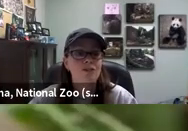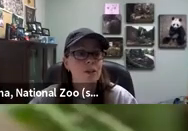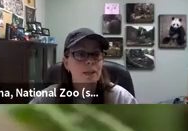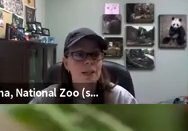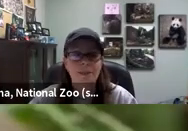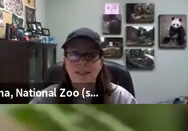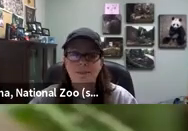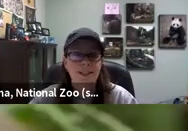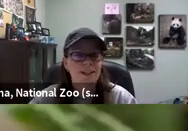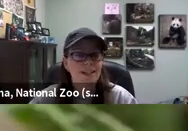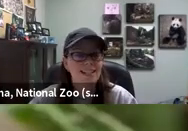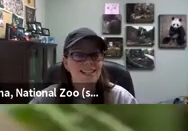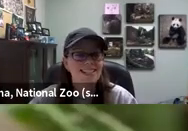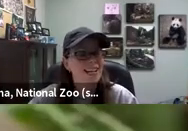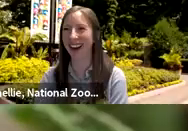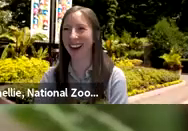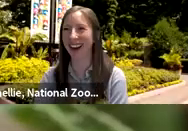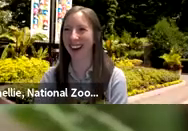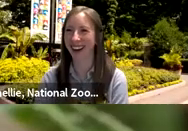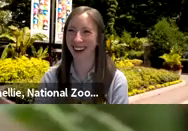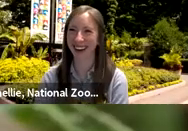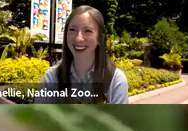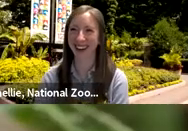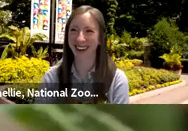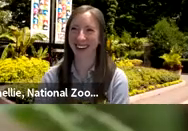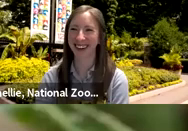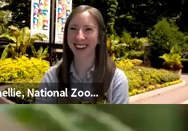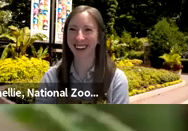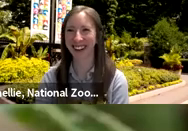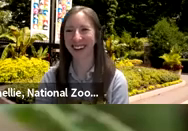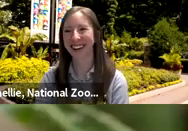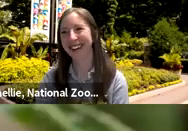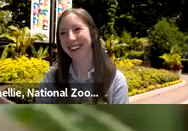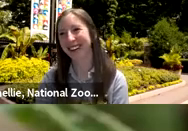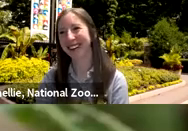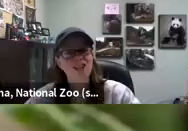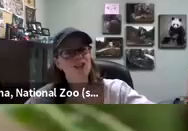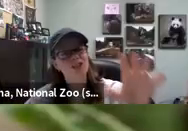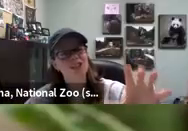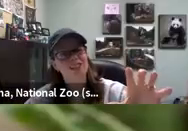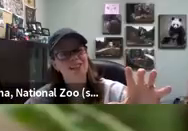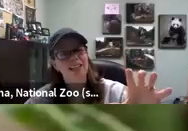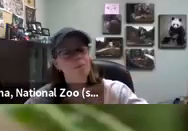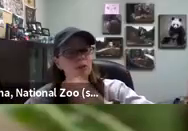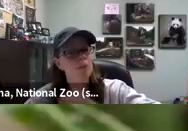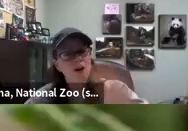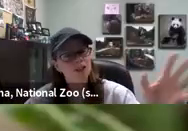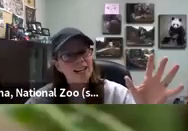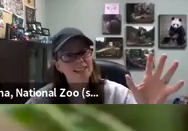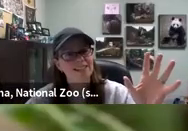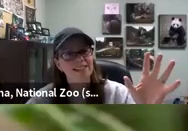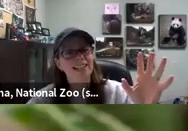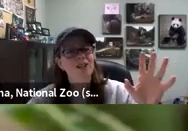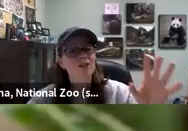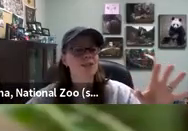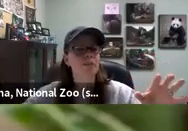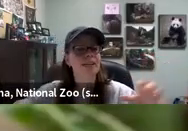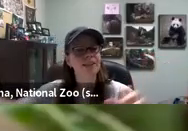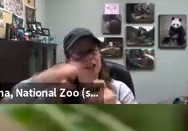ripping up- there he is started ripping up the grasses! And they pulled up all the